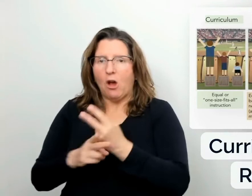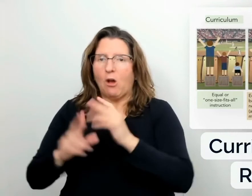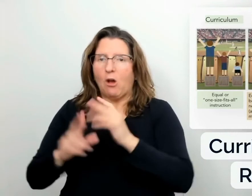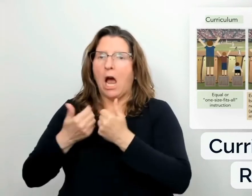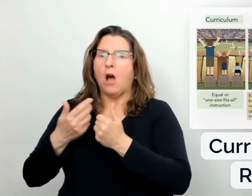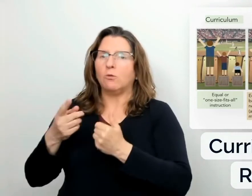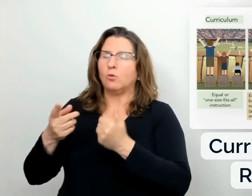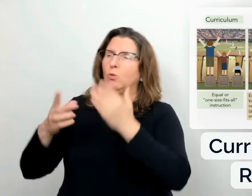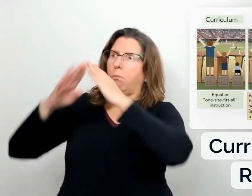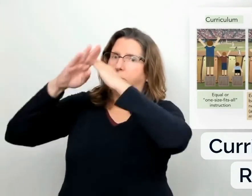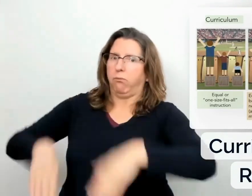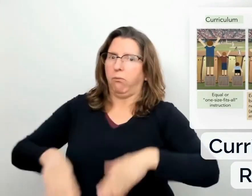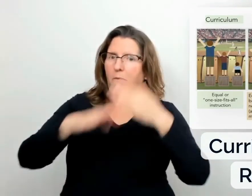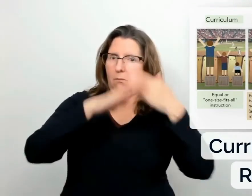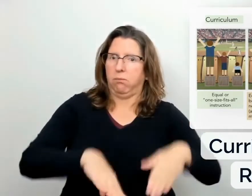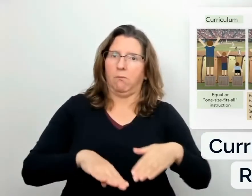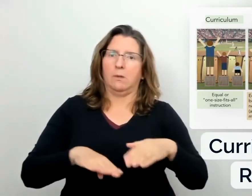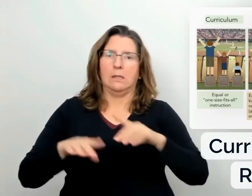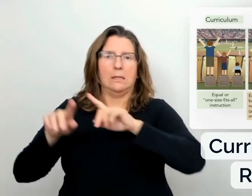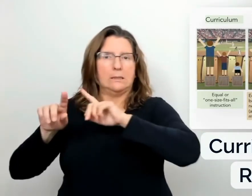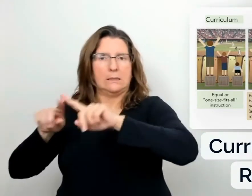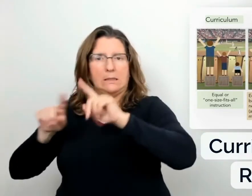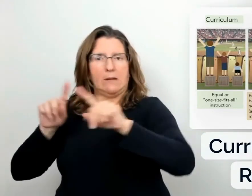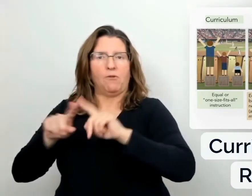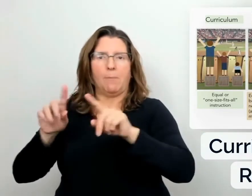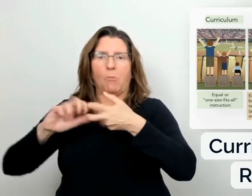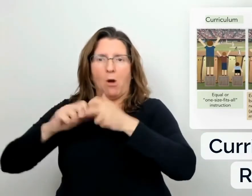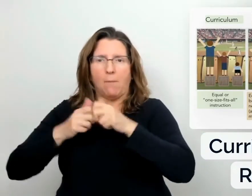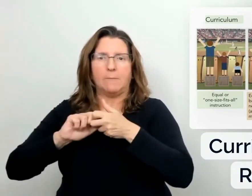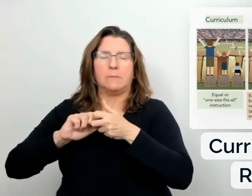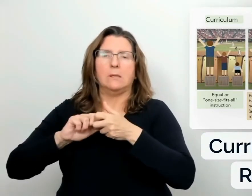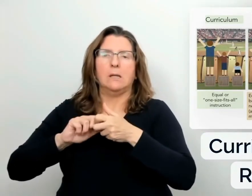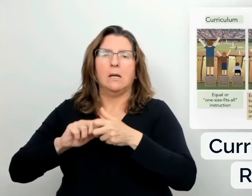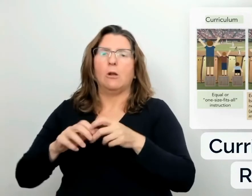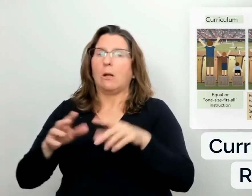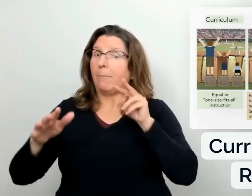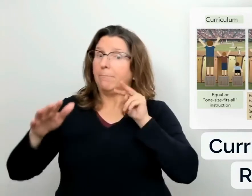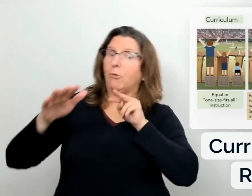You identify and undertake to remove barriers based on student needs.